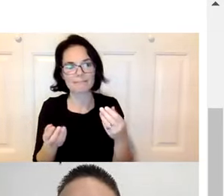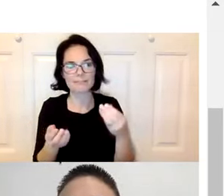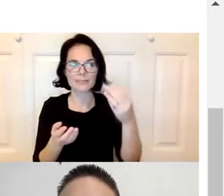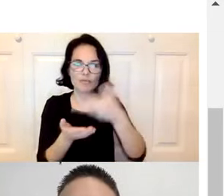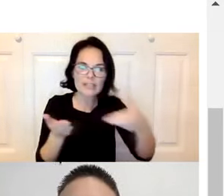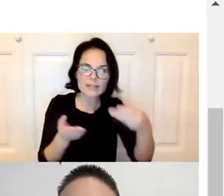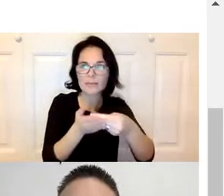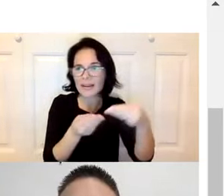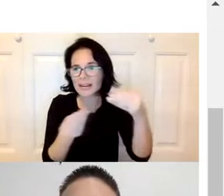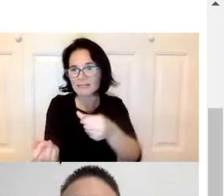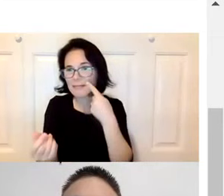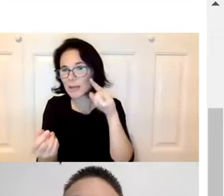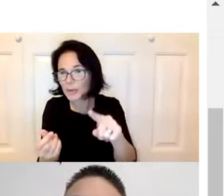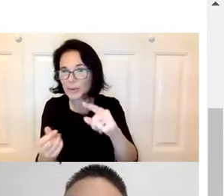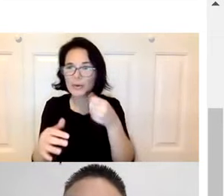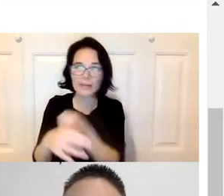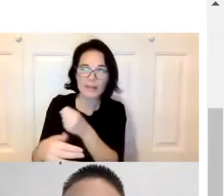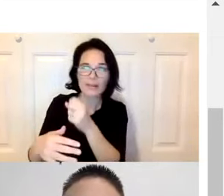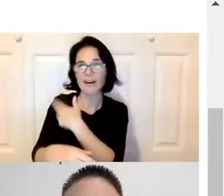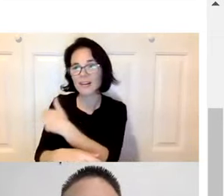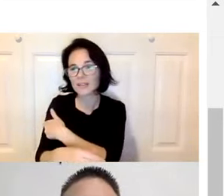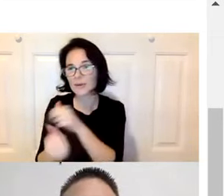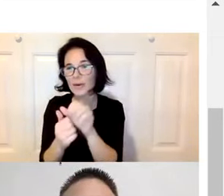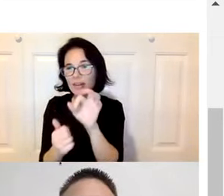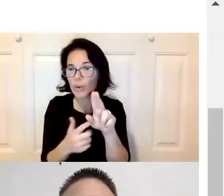in the past, because of following COVID precautions,